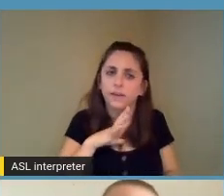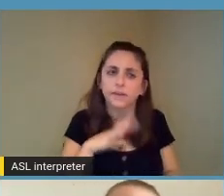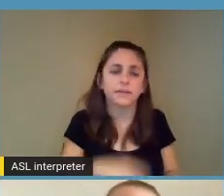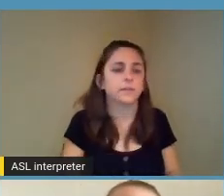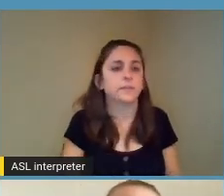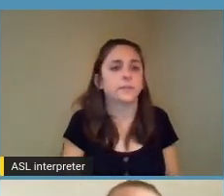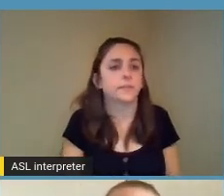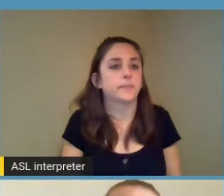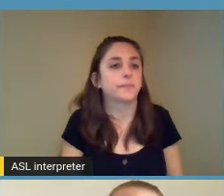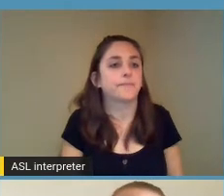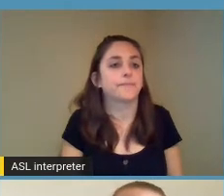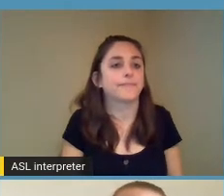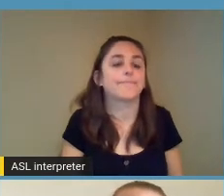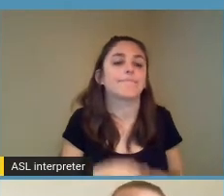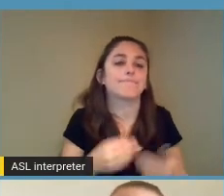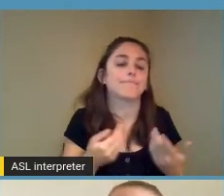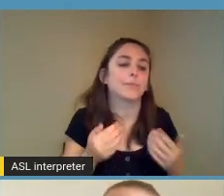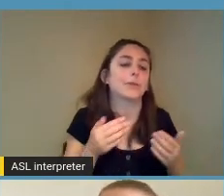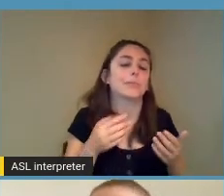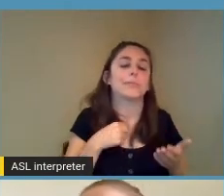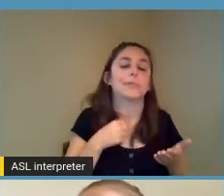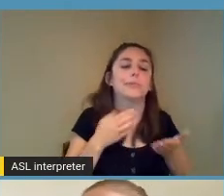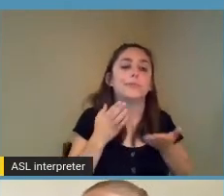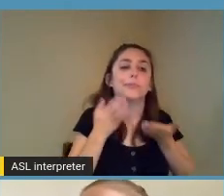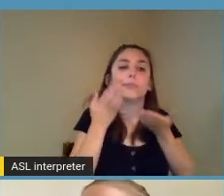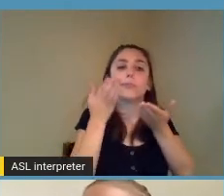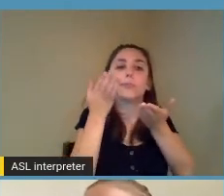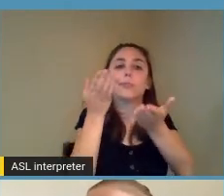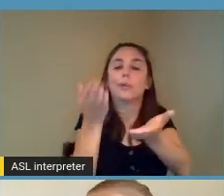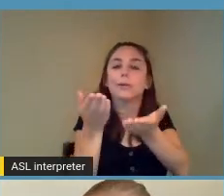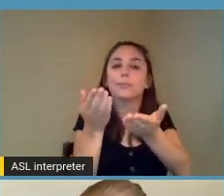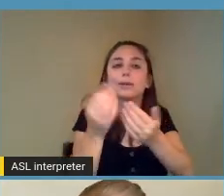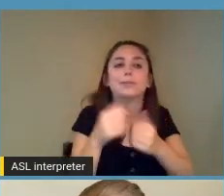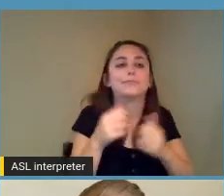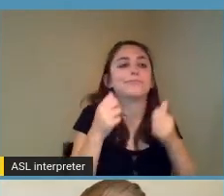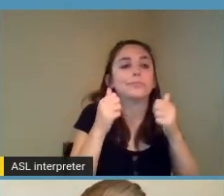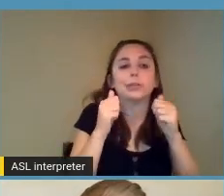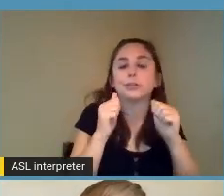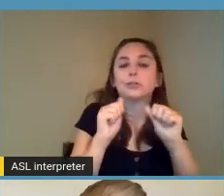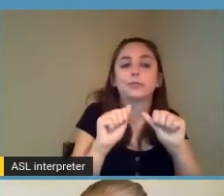tools that I might recommend you take a look at. Again, Hindenburg journalist is my favorite.